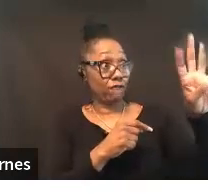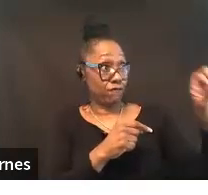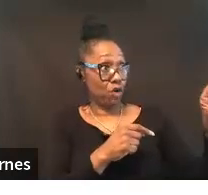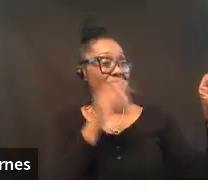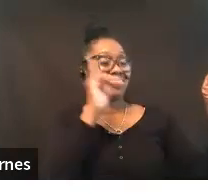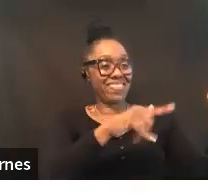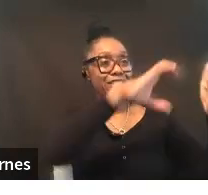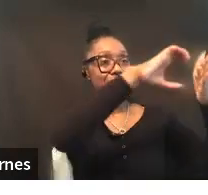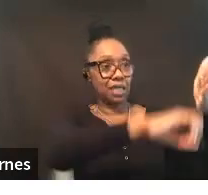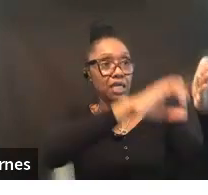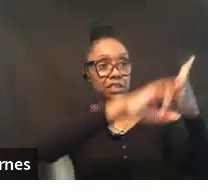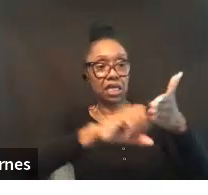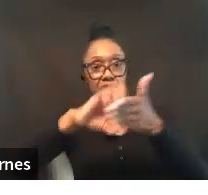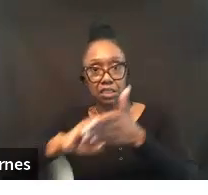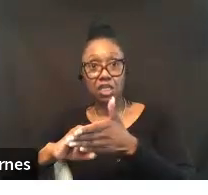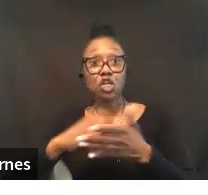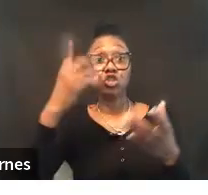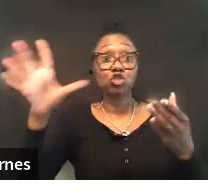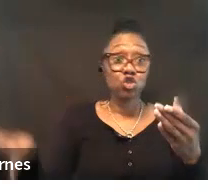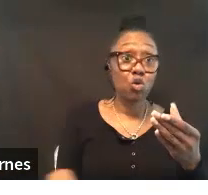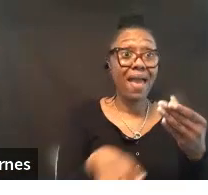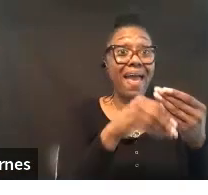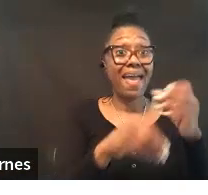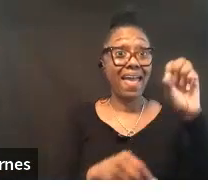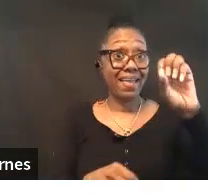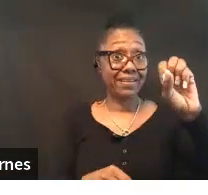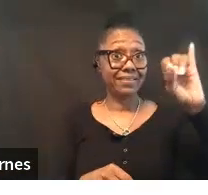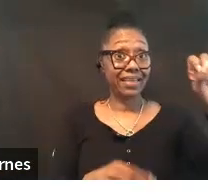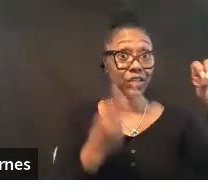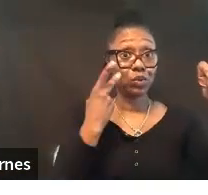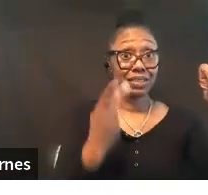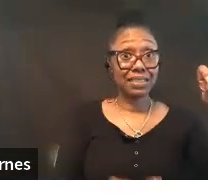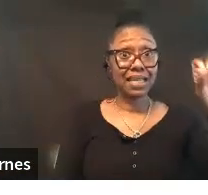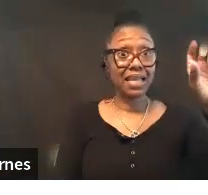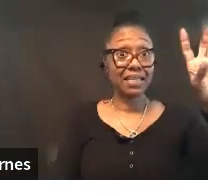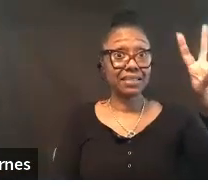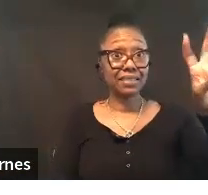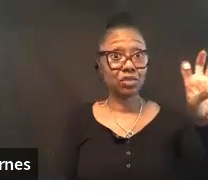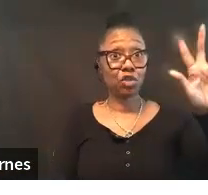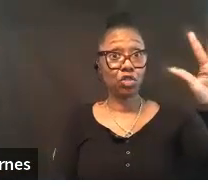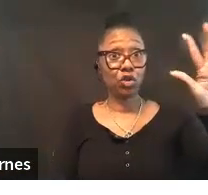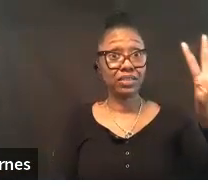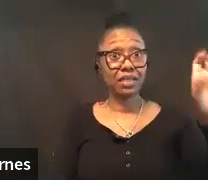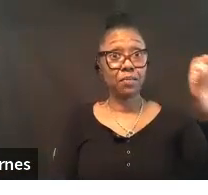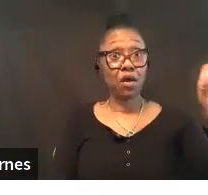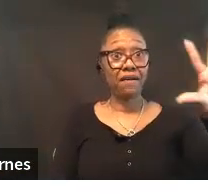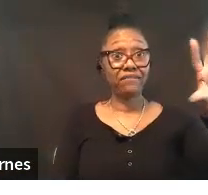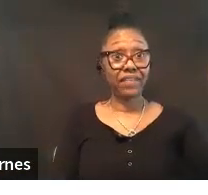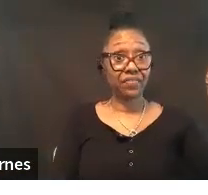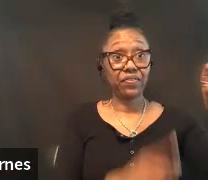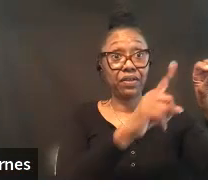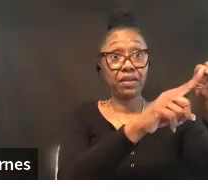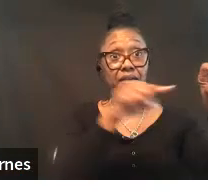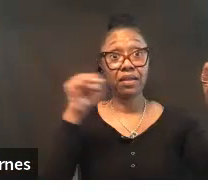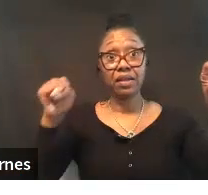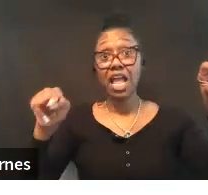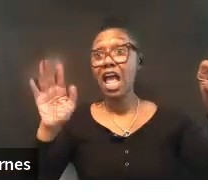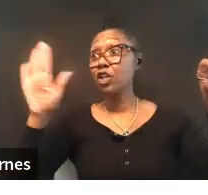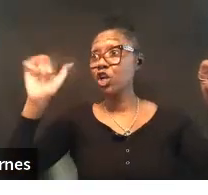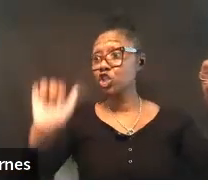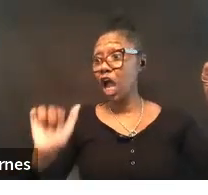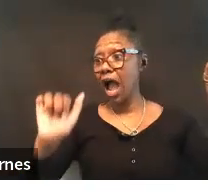When you add the adjusted SSI of 6 36 50. To the gross wages of $640 a month from the job.